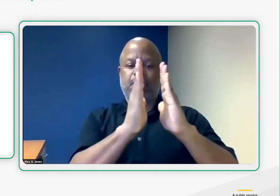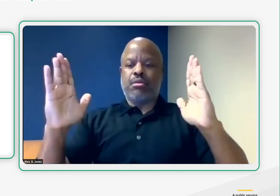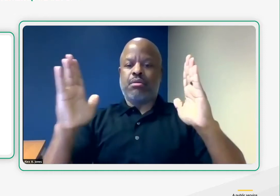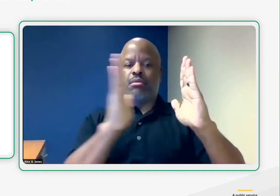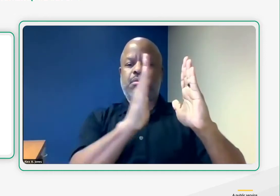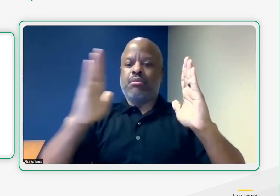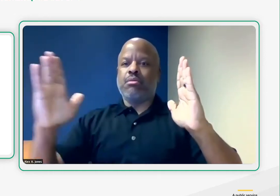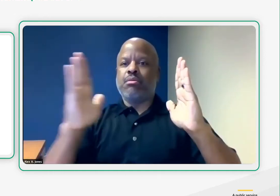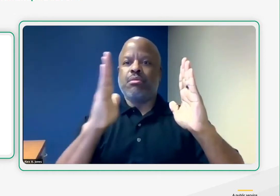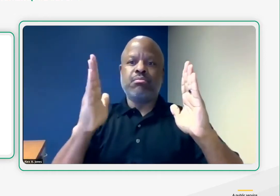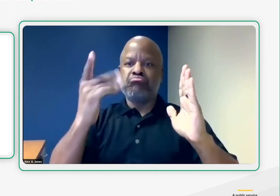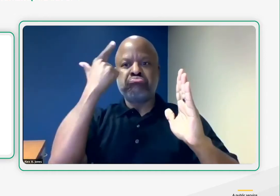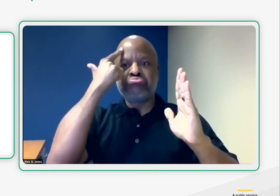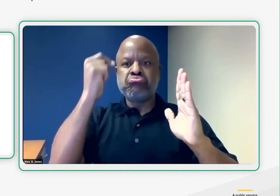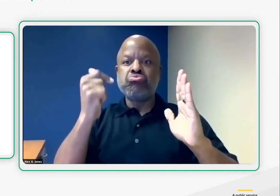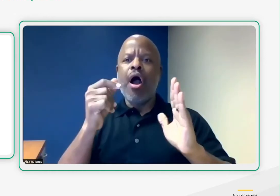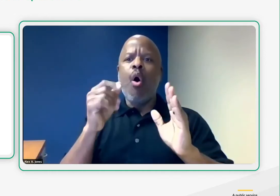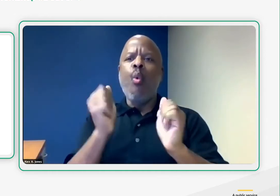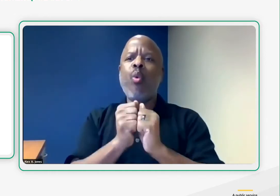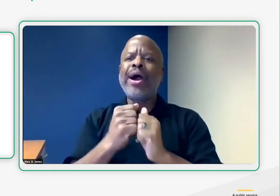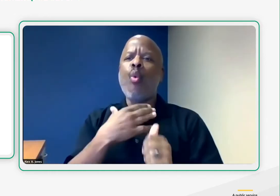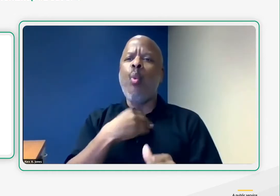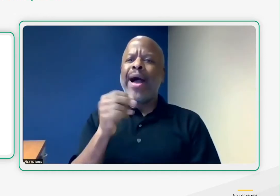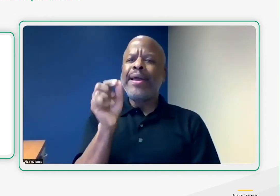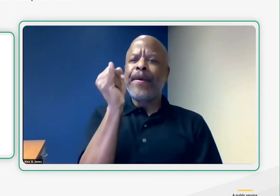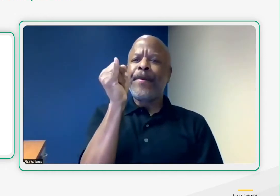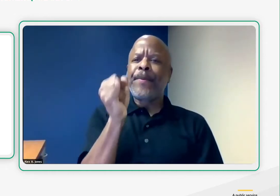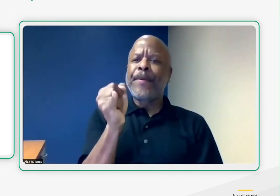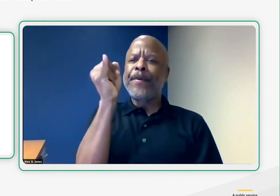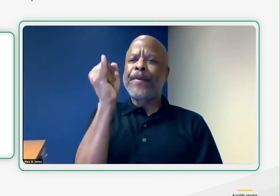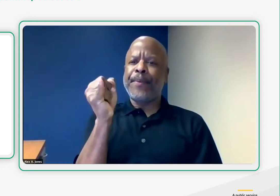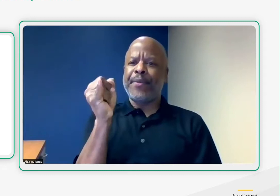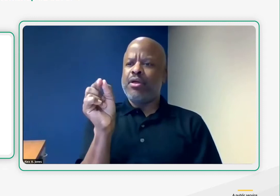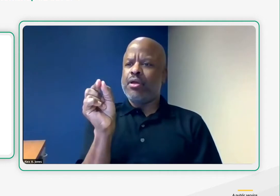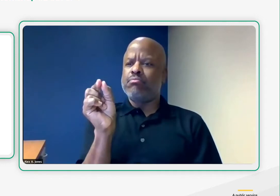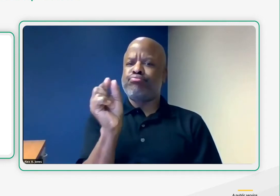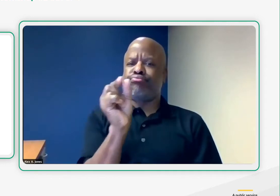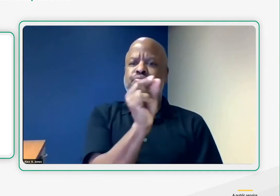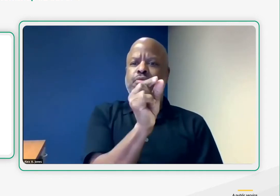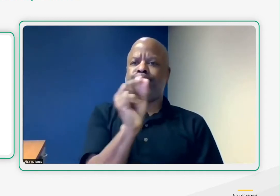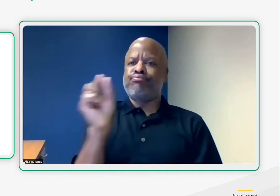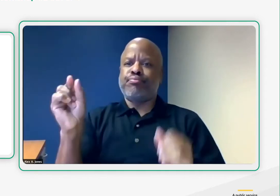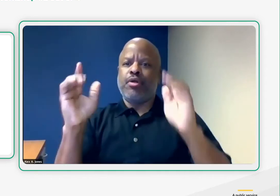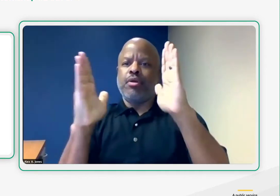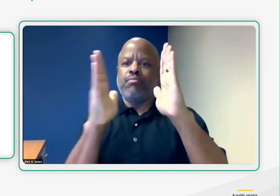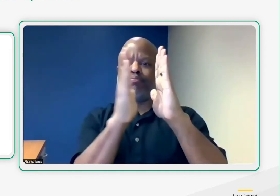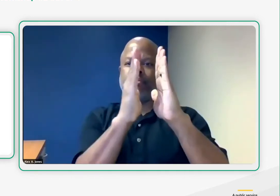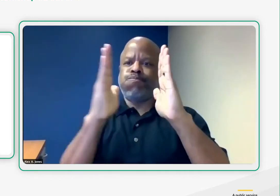that it fits the size that's appropriate for your viewing pleasure. You will see two white lines in the middle of the screen that you can drag and drop to